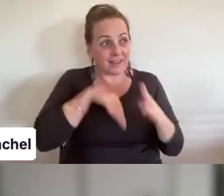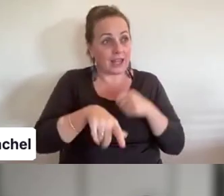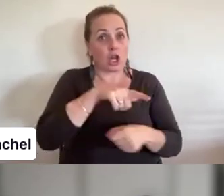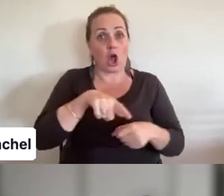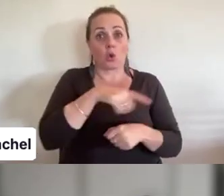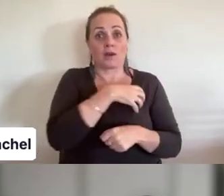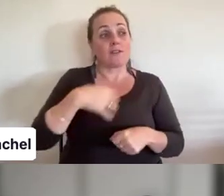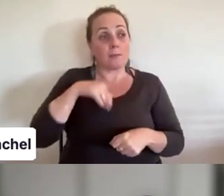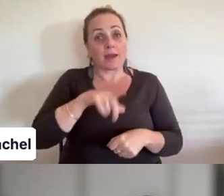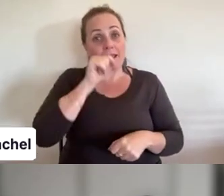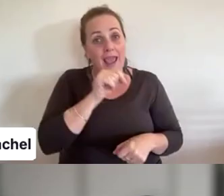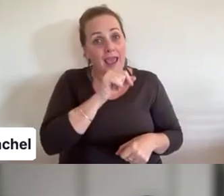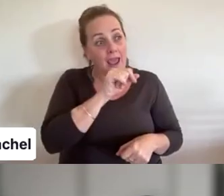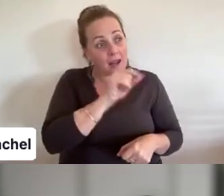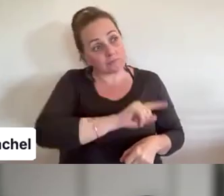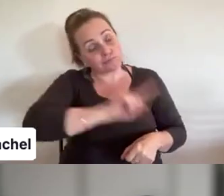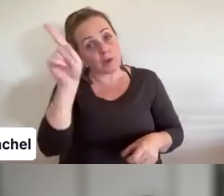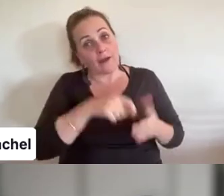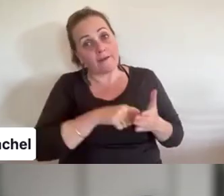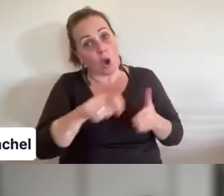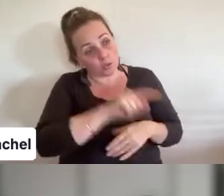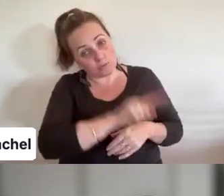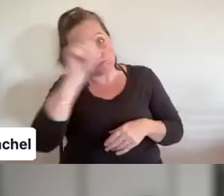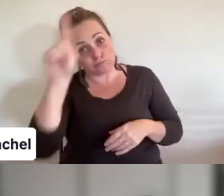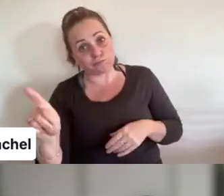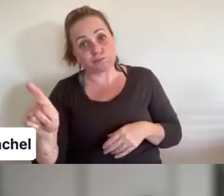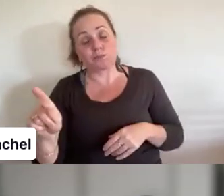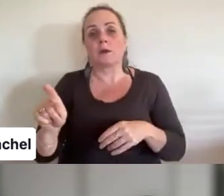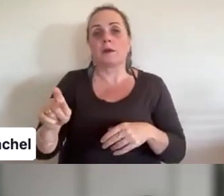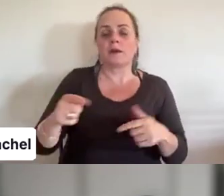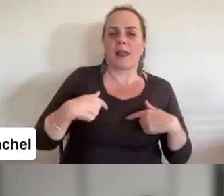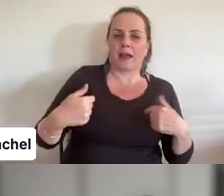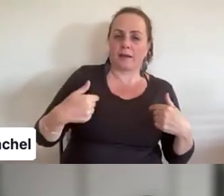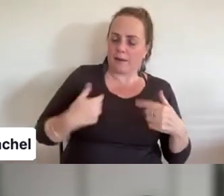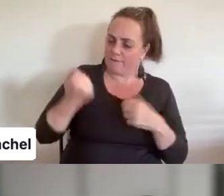representatives. So one of the challenges I came across was that I was not able to access